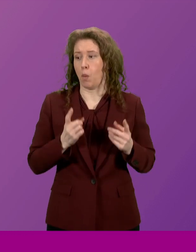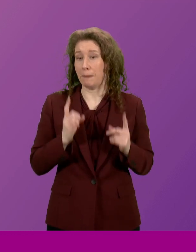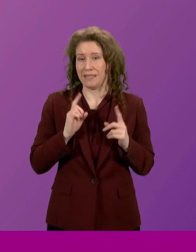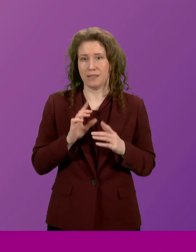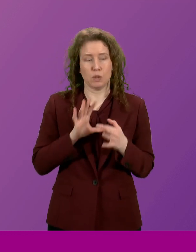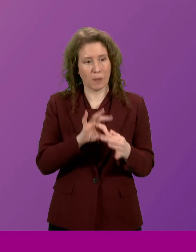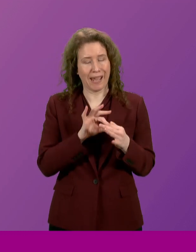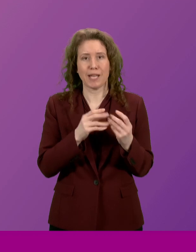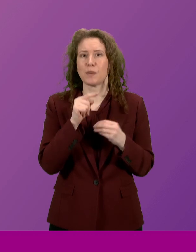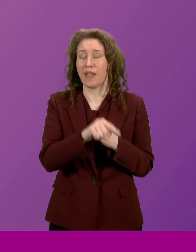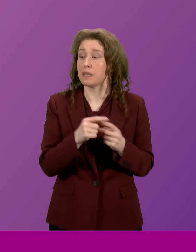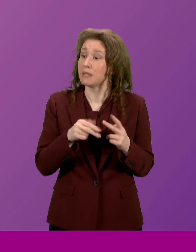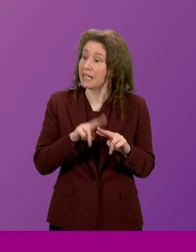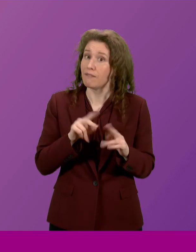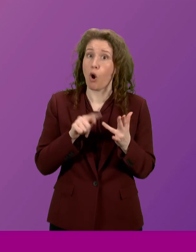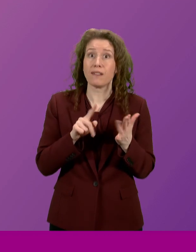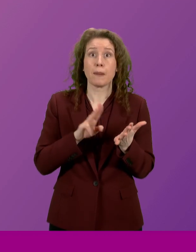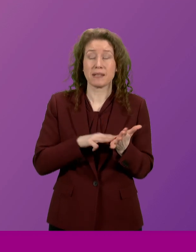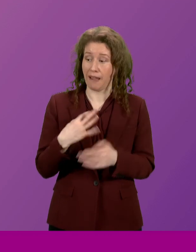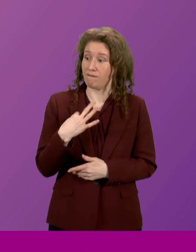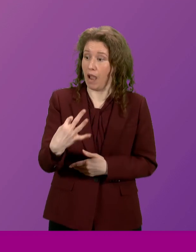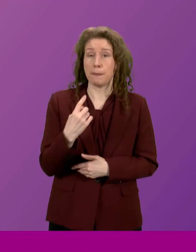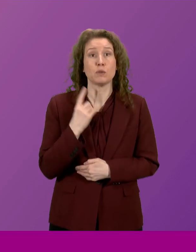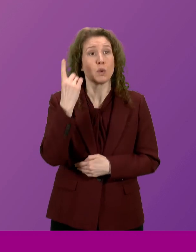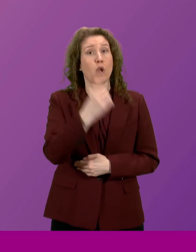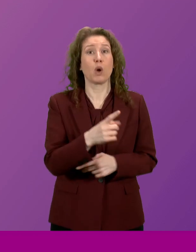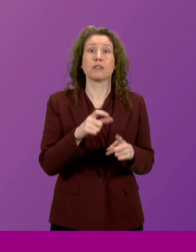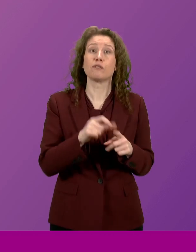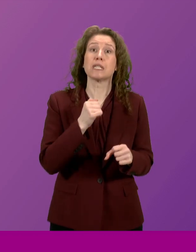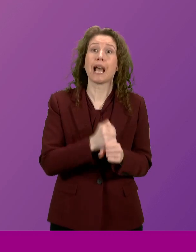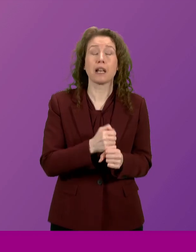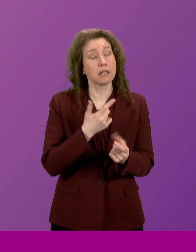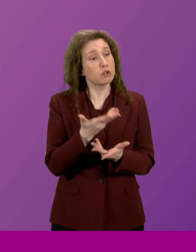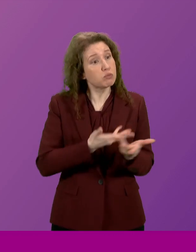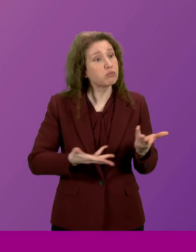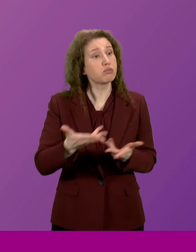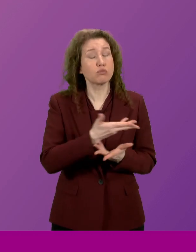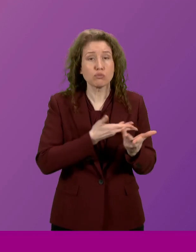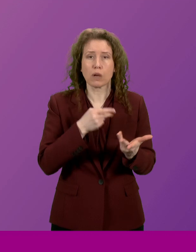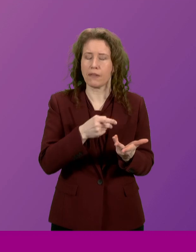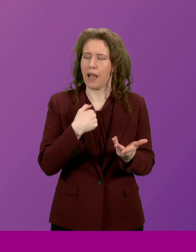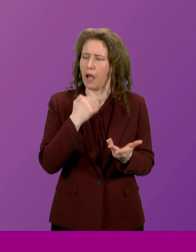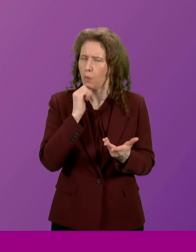but as Oliver Mundell is inviting me to go to Dumfries to have that discussion, I will certainly